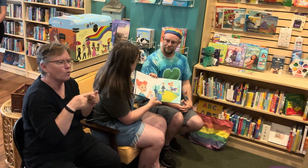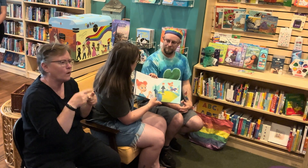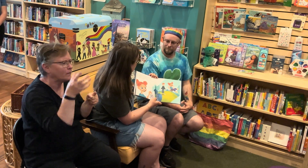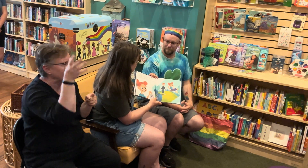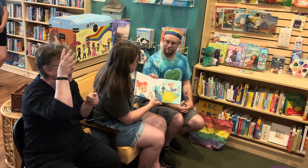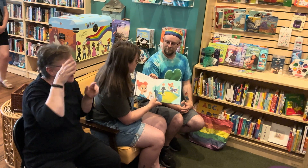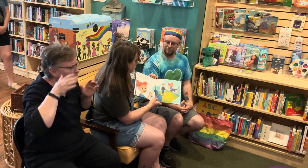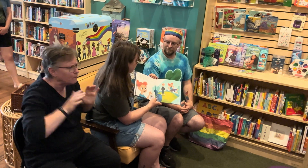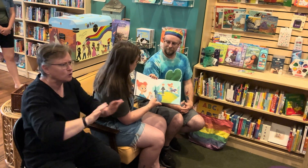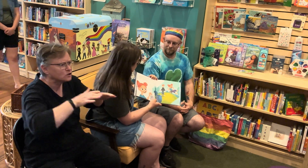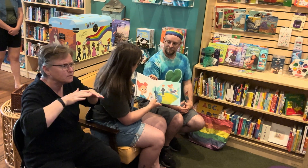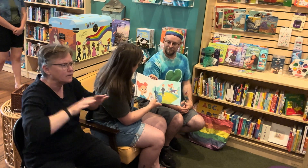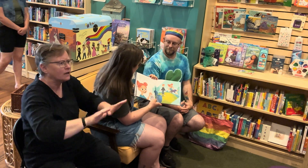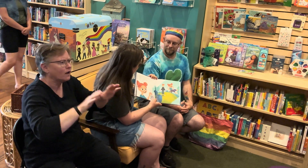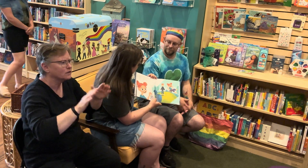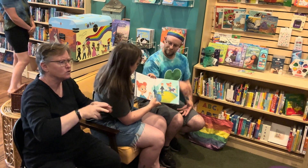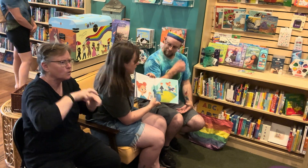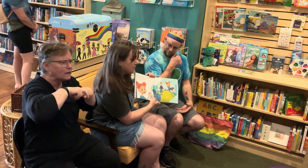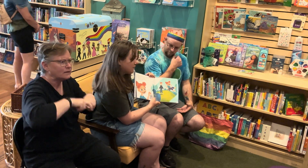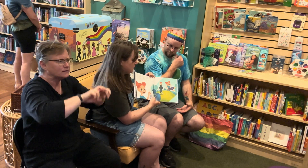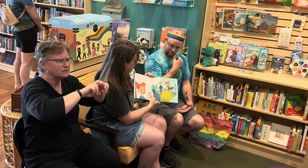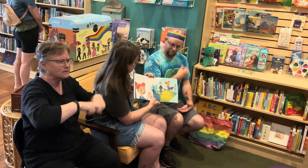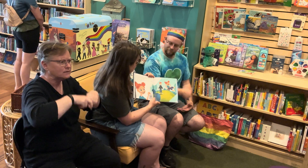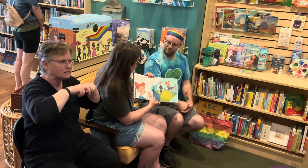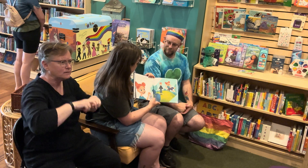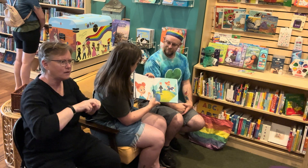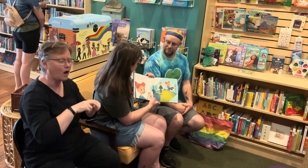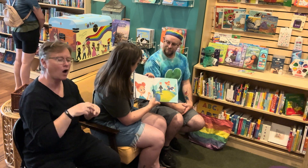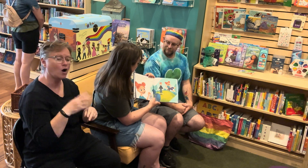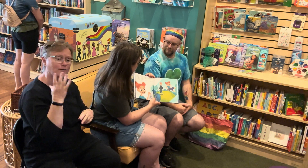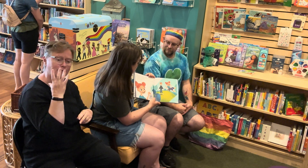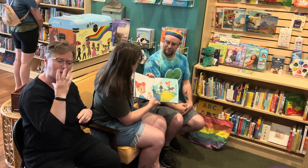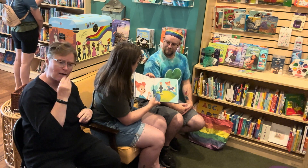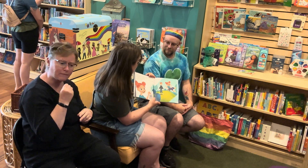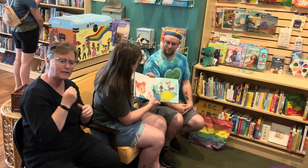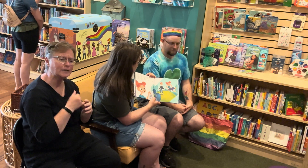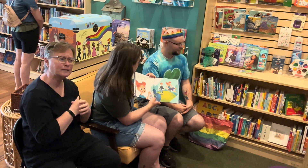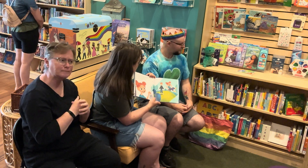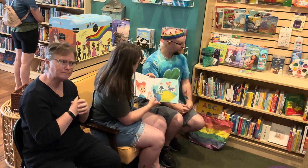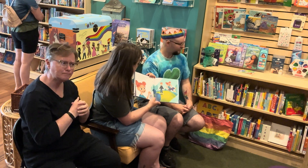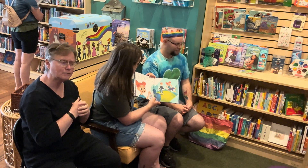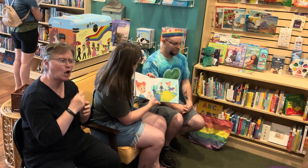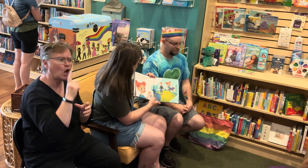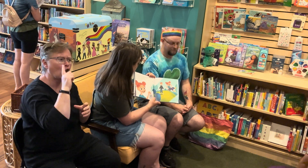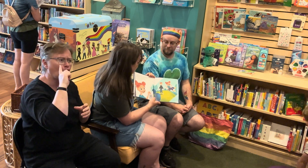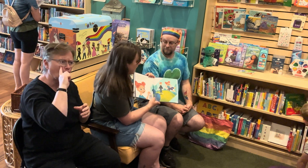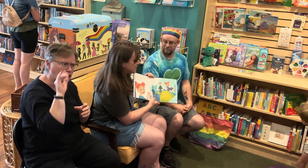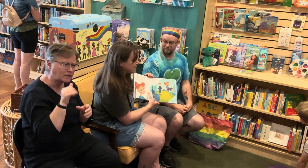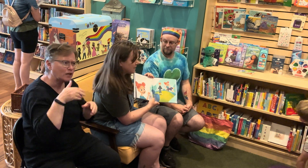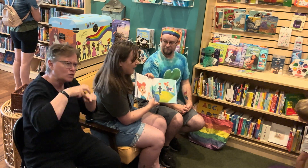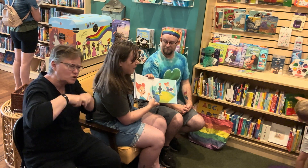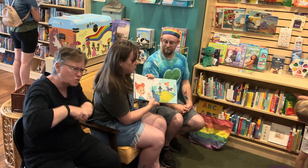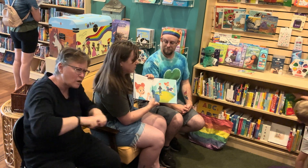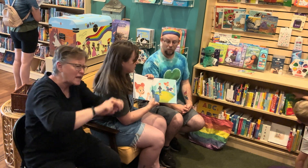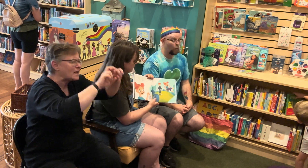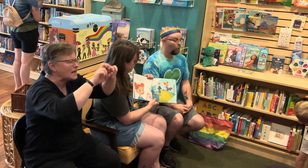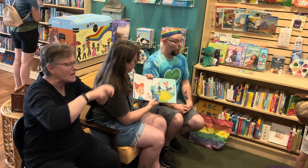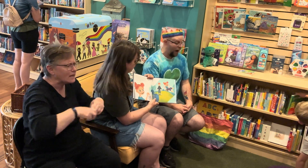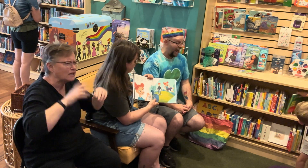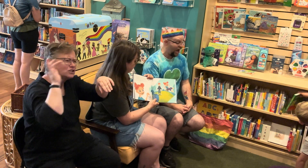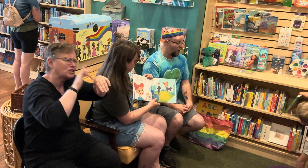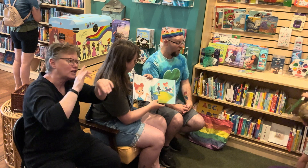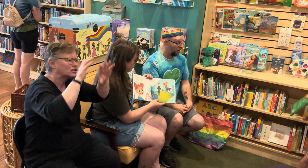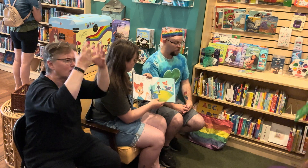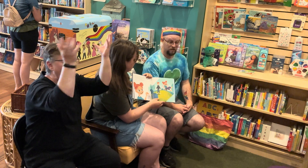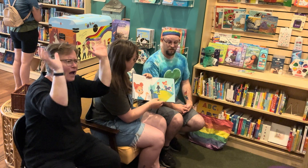swing." "Lovely," Miss Anderson remarked. "It looks like you swing as high as the clouds."